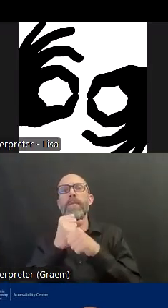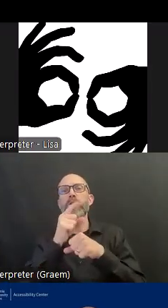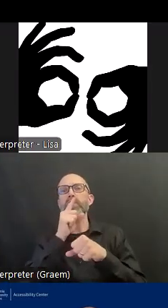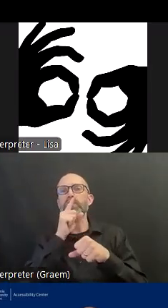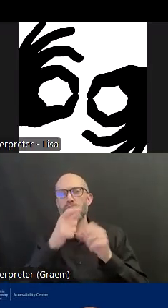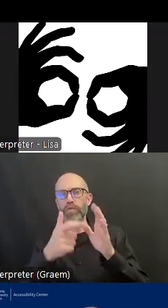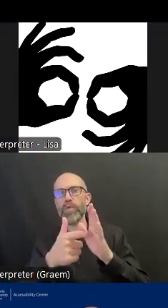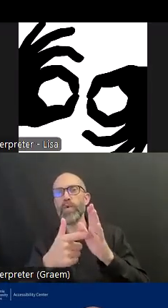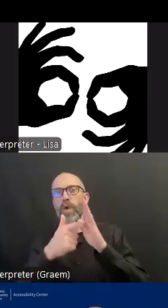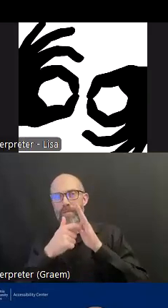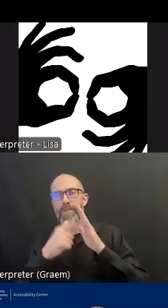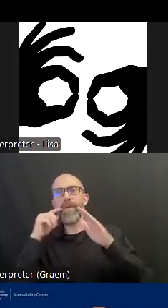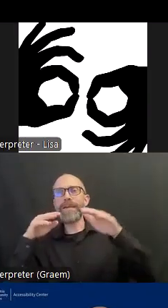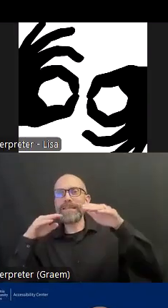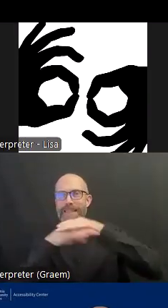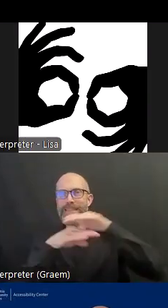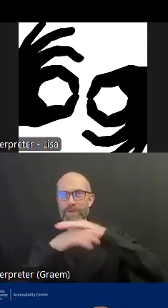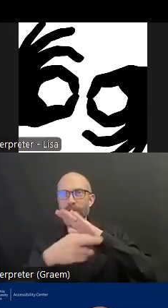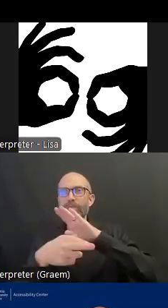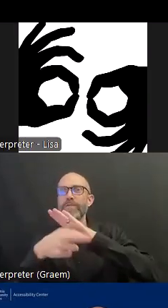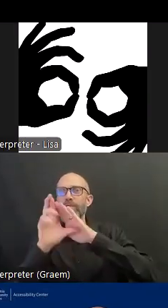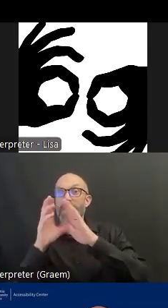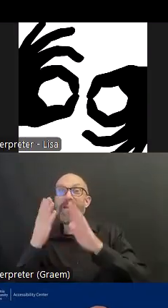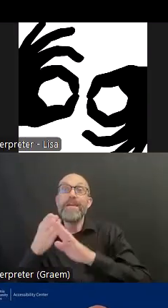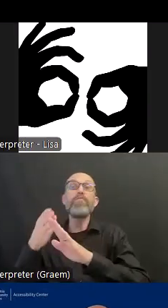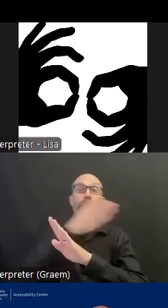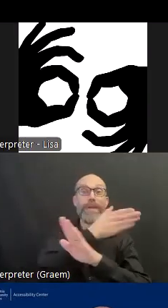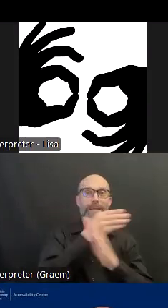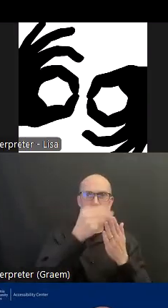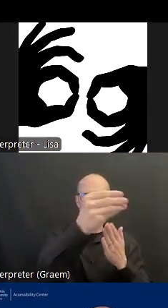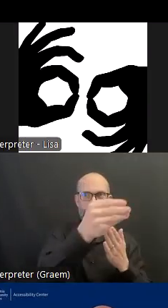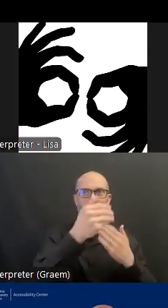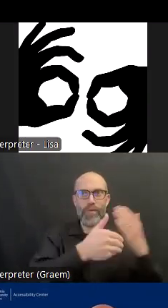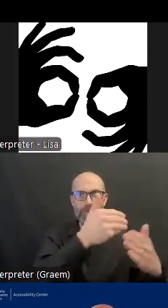that I've been talking about in the pre-purchase processes and then the evaluations.